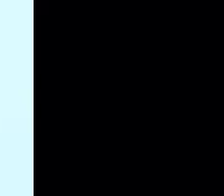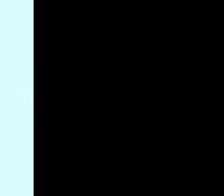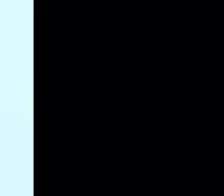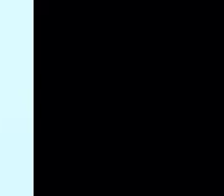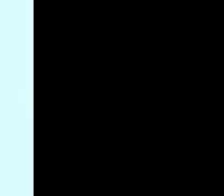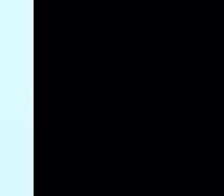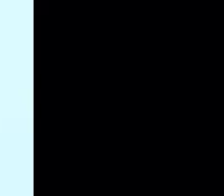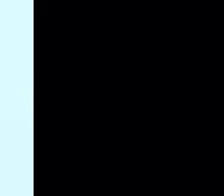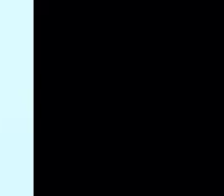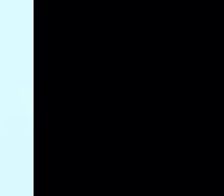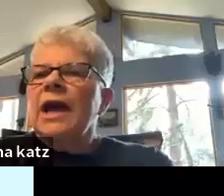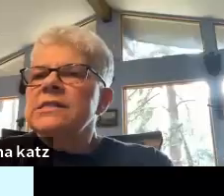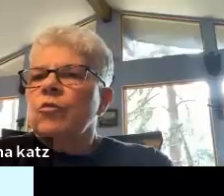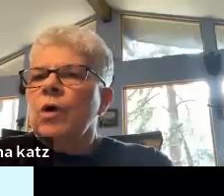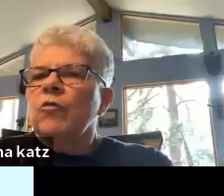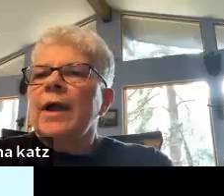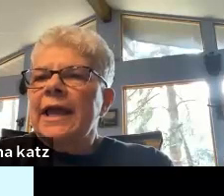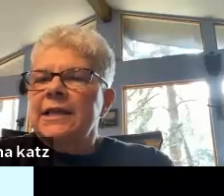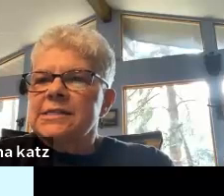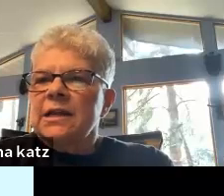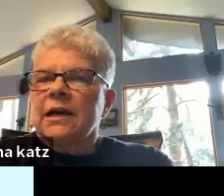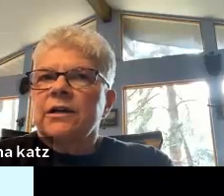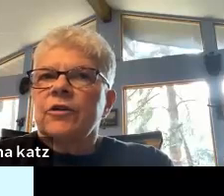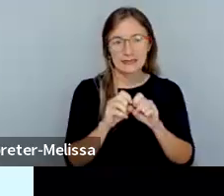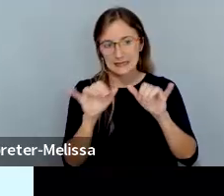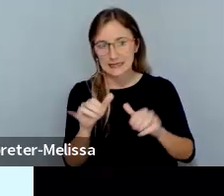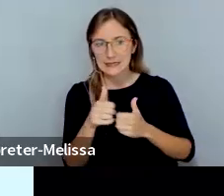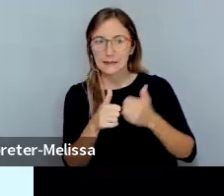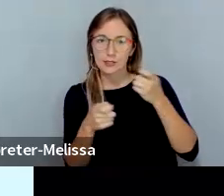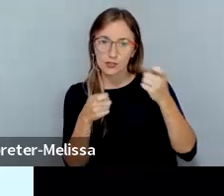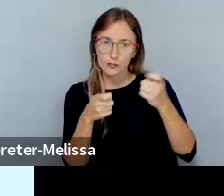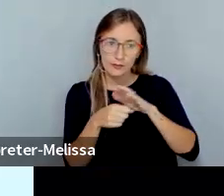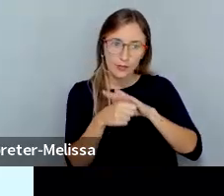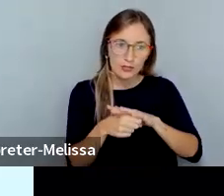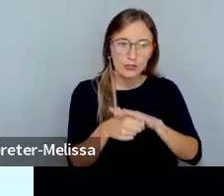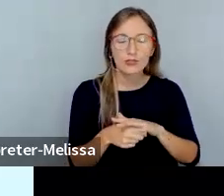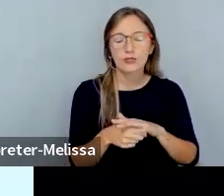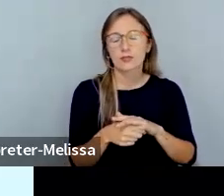The pitchfork model is that we use political action, legal action, systemic